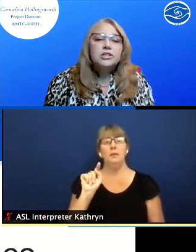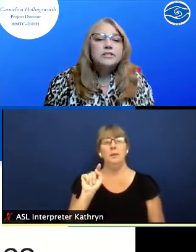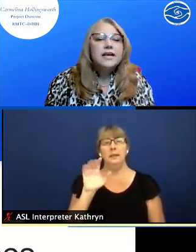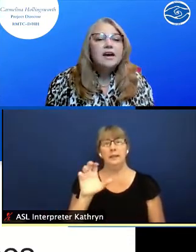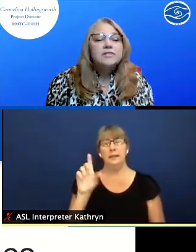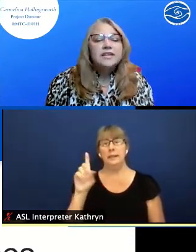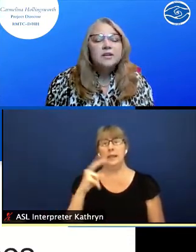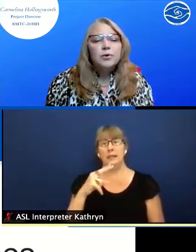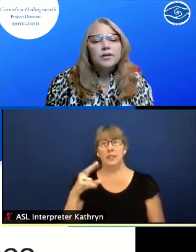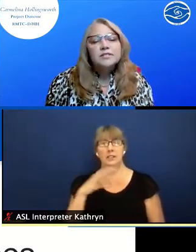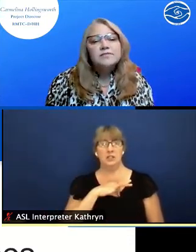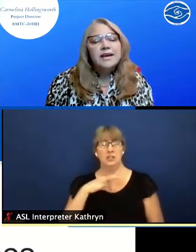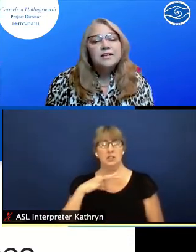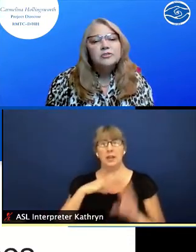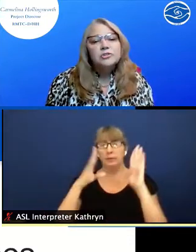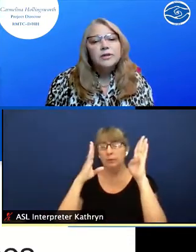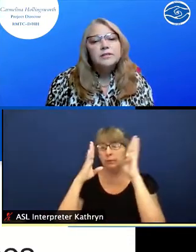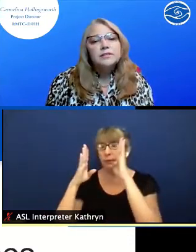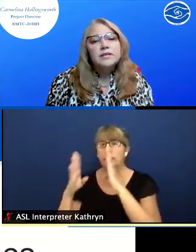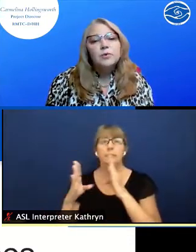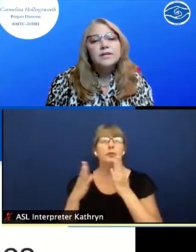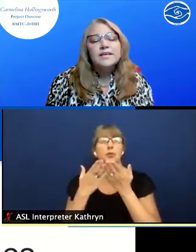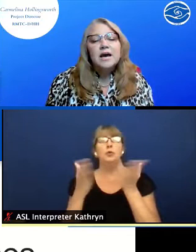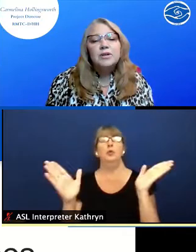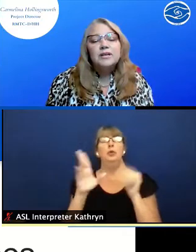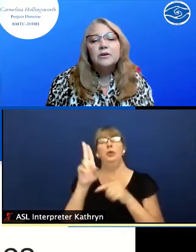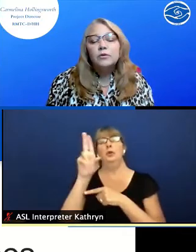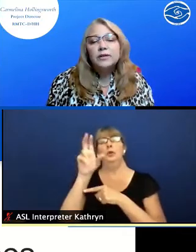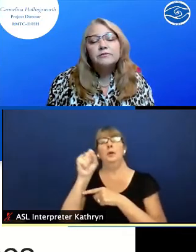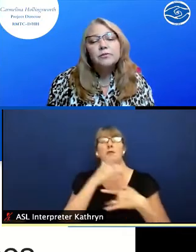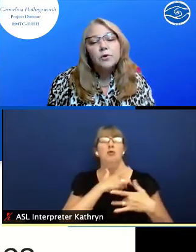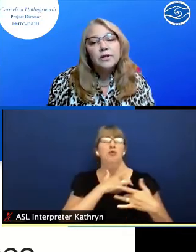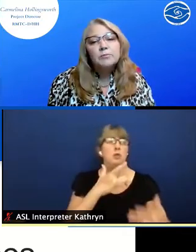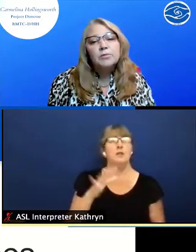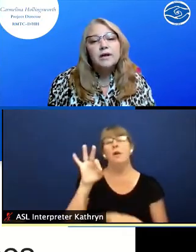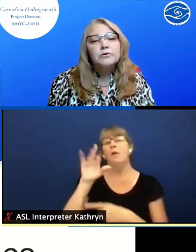staff stay abreast of national trends and what is happening not only in Florida, but in other